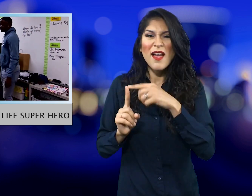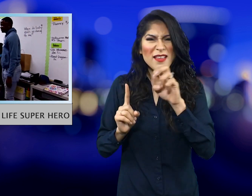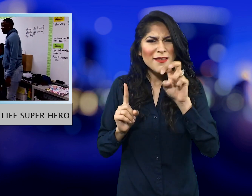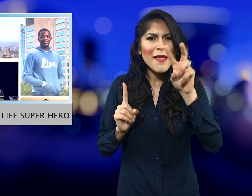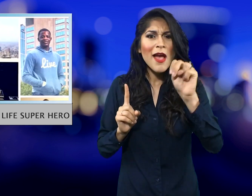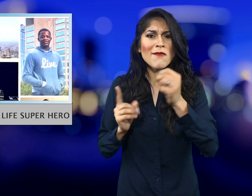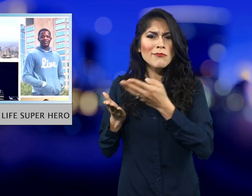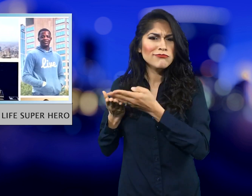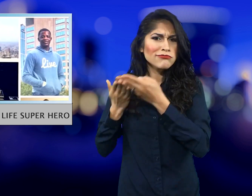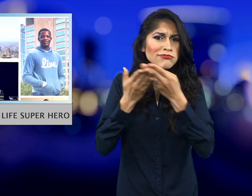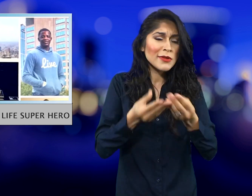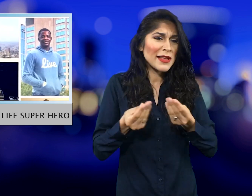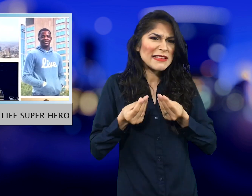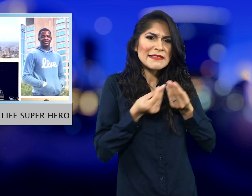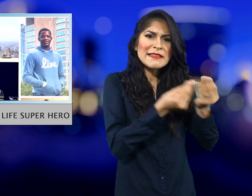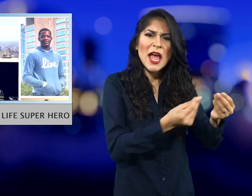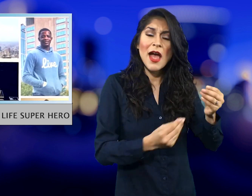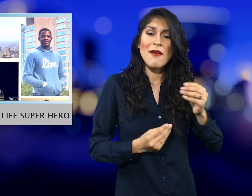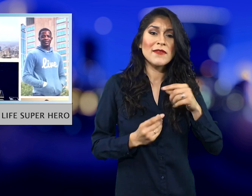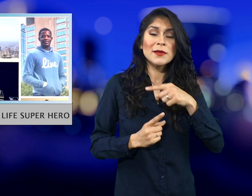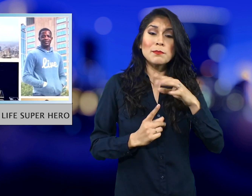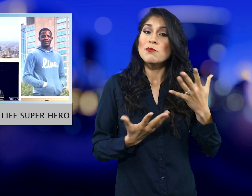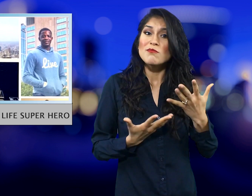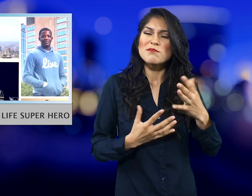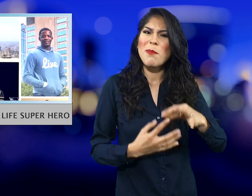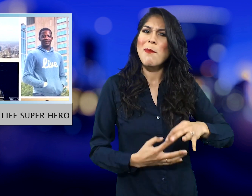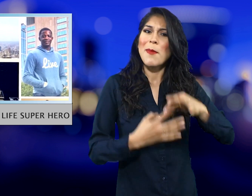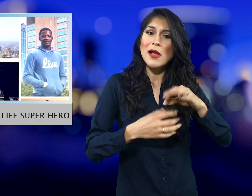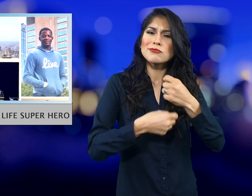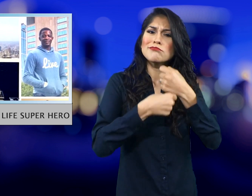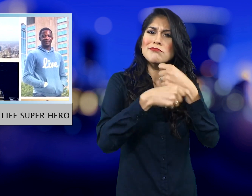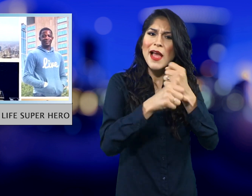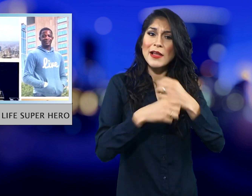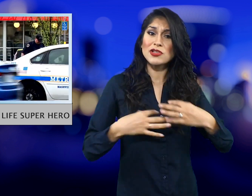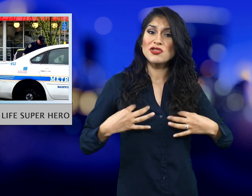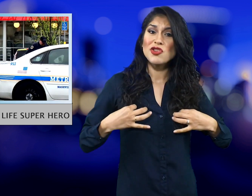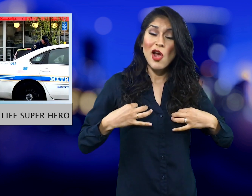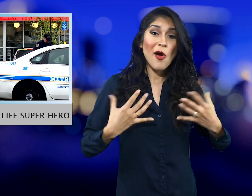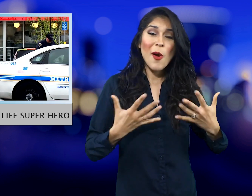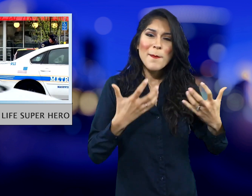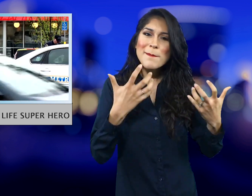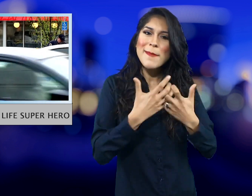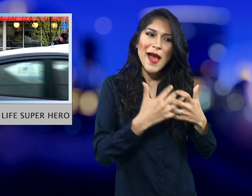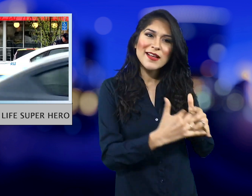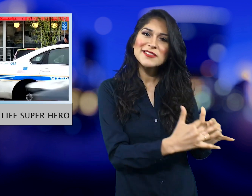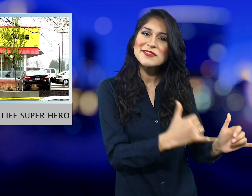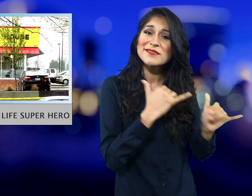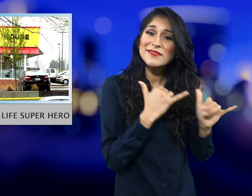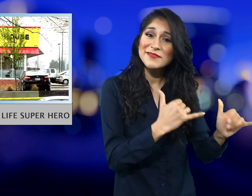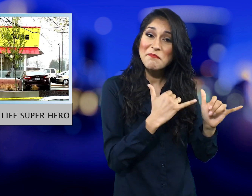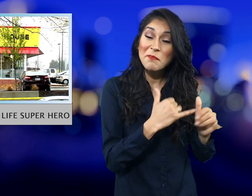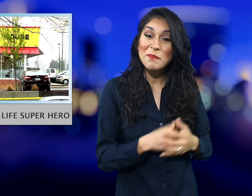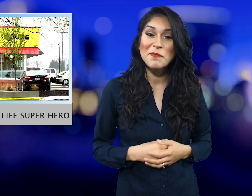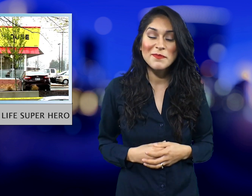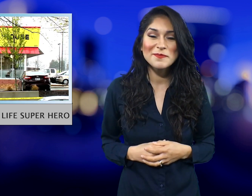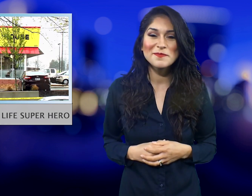He even brought him a custom-made shirt that matched his own.